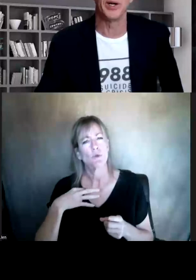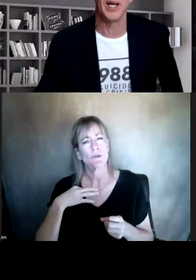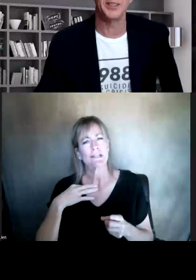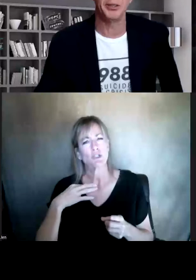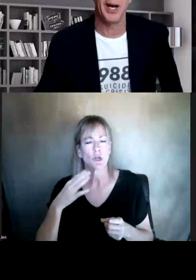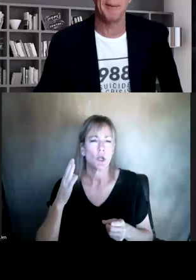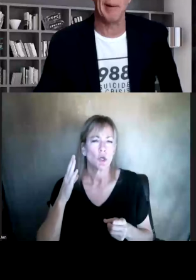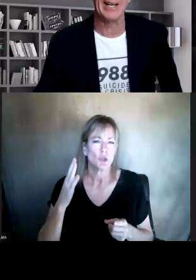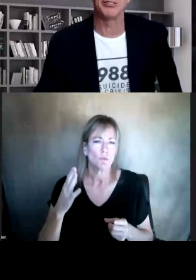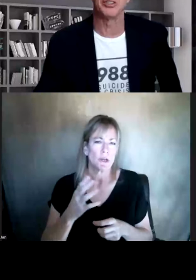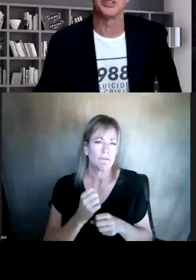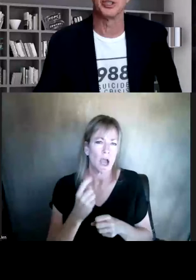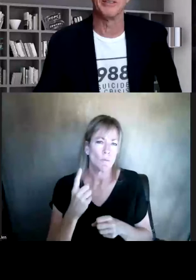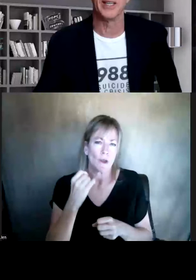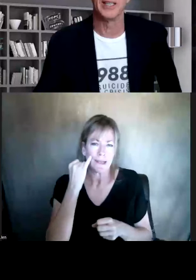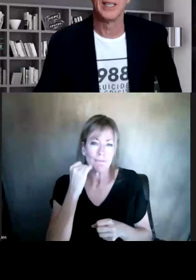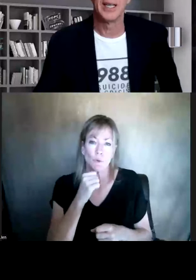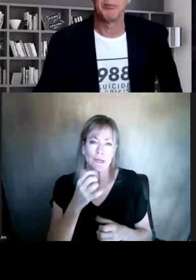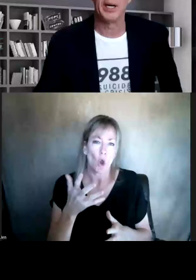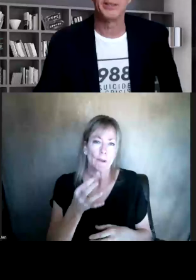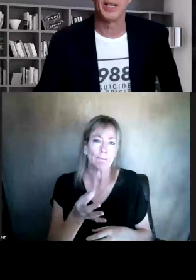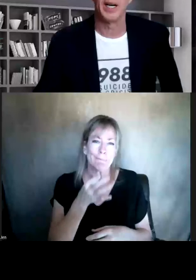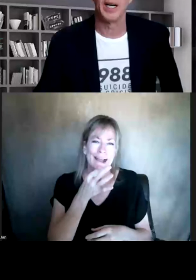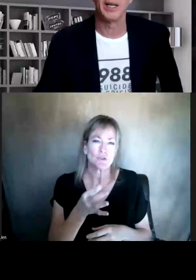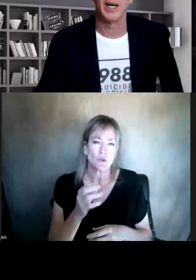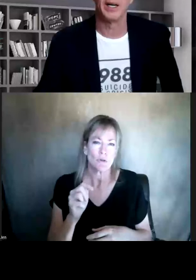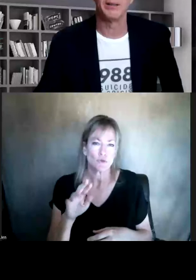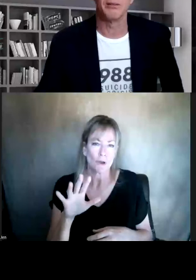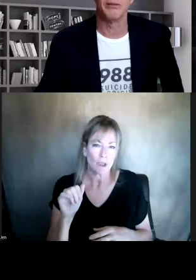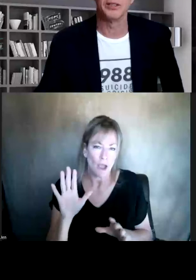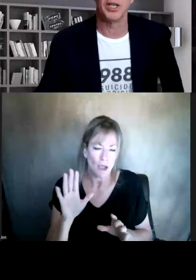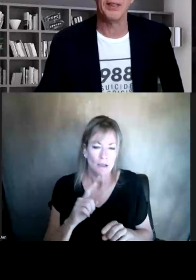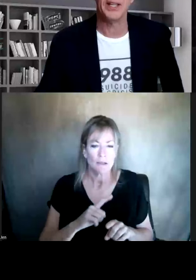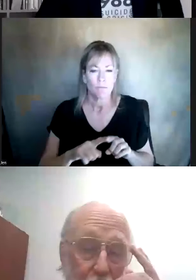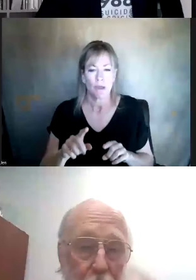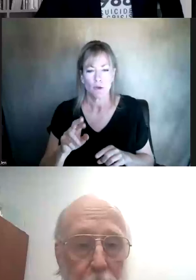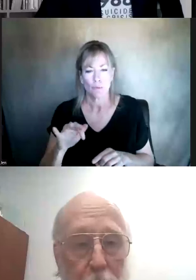GET ONE IF YOU WOULD NOT HAVE MASTERED THE TRIVIA. YOU COULD BE